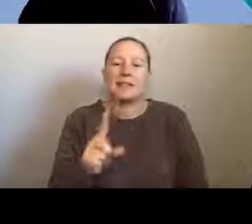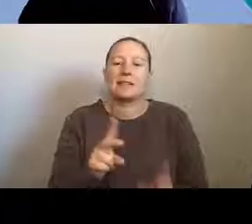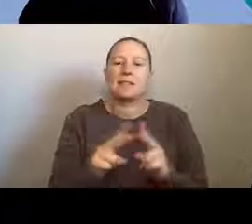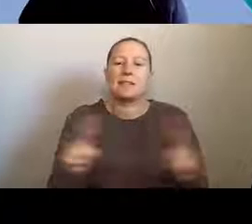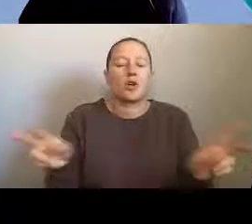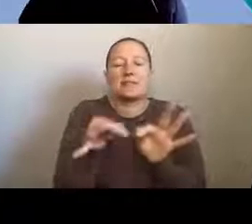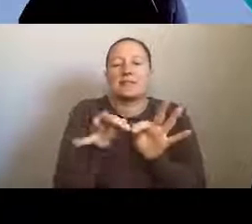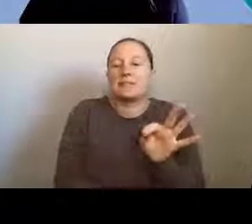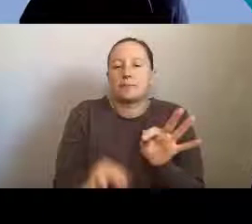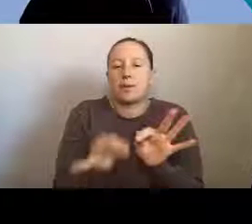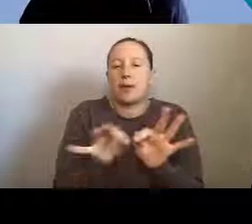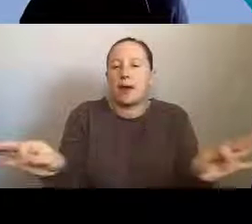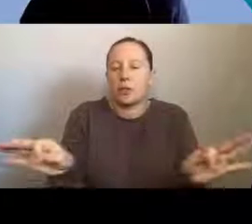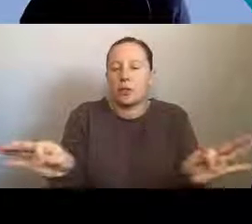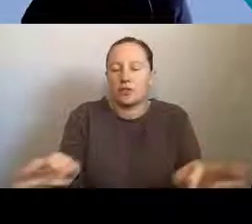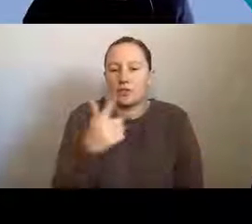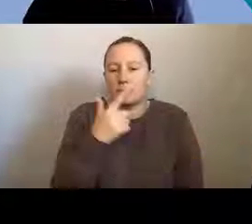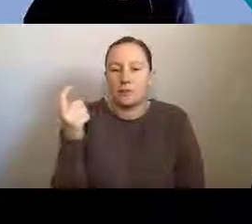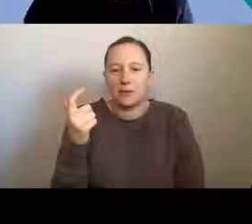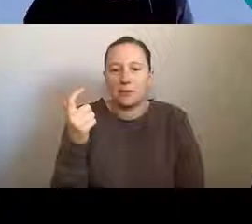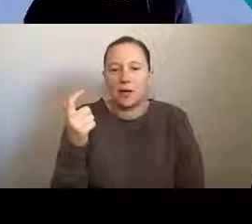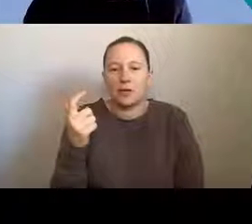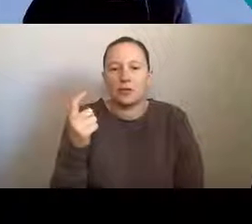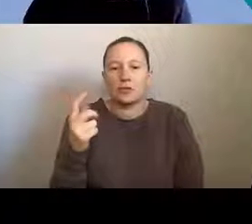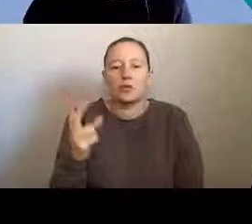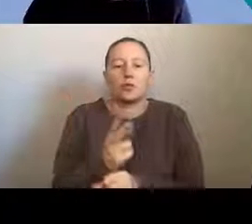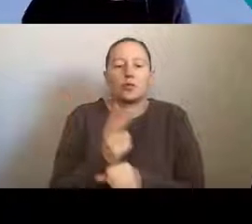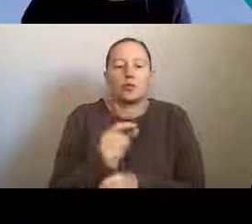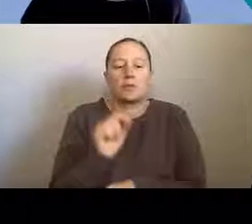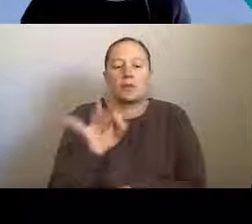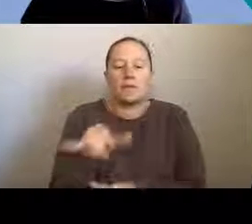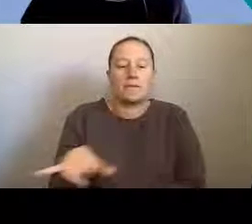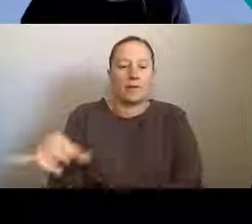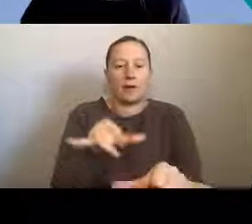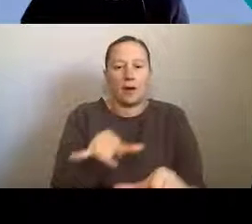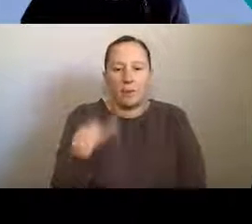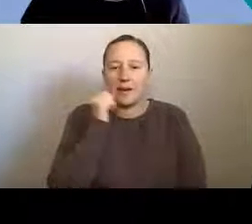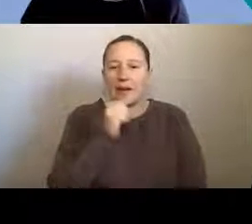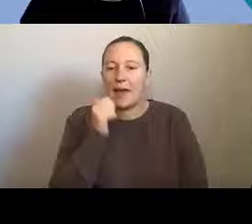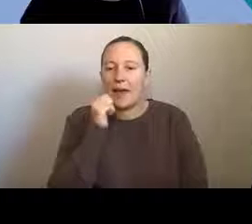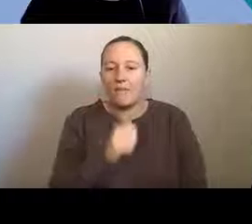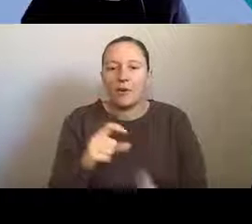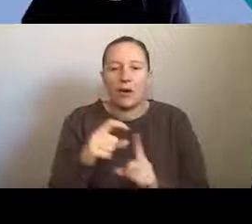and this is because the use of common everyday words, shorter words, shorter sentences